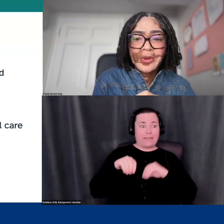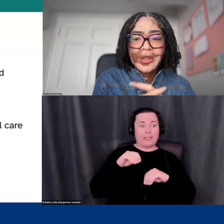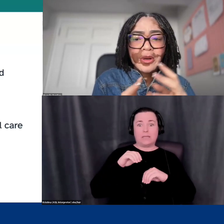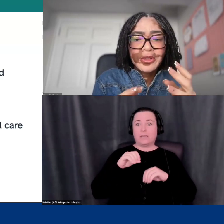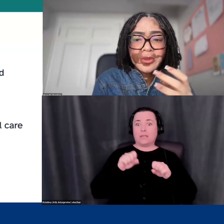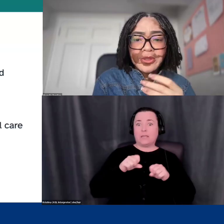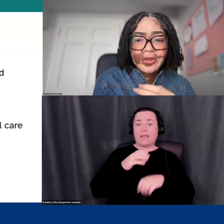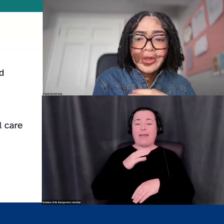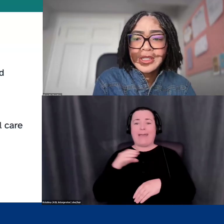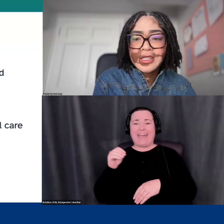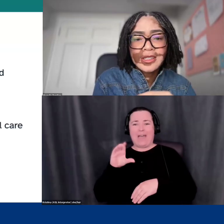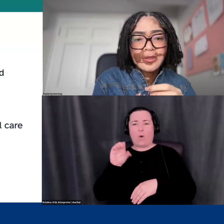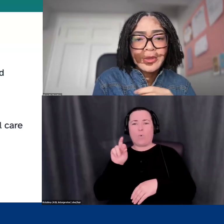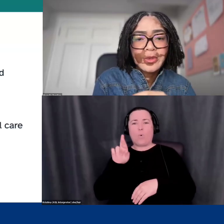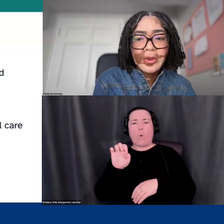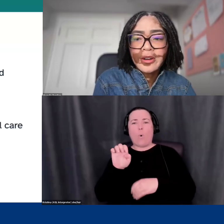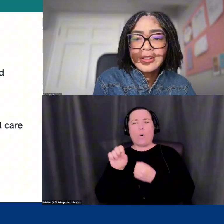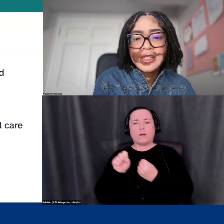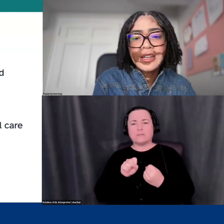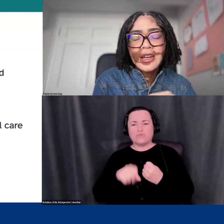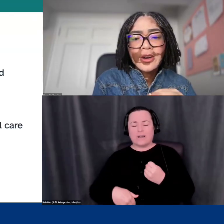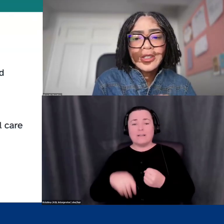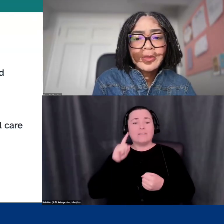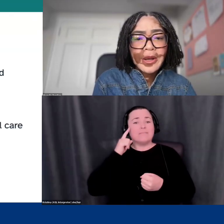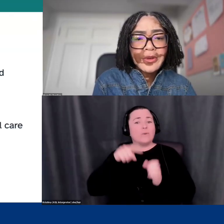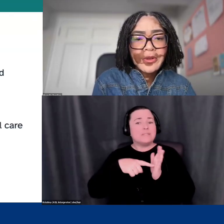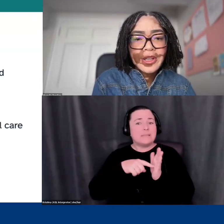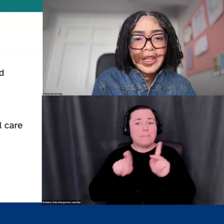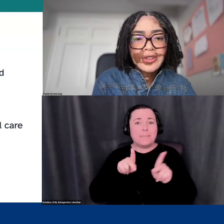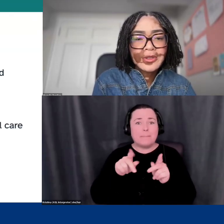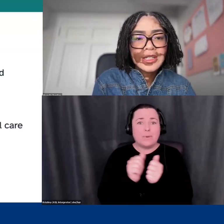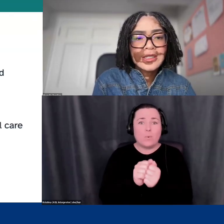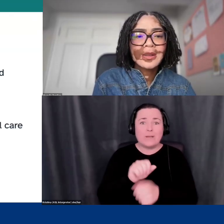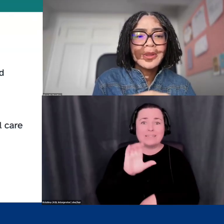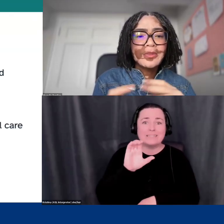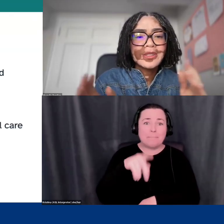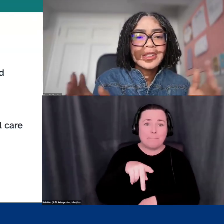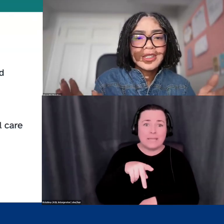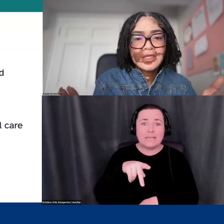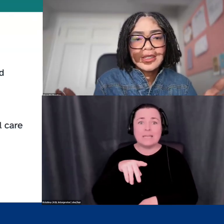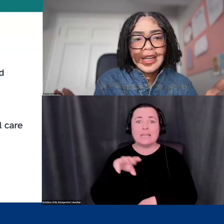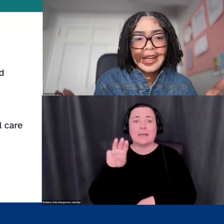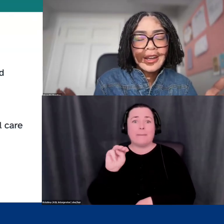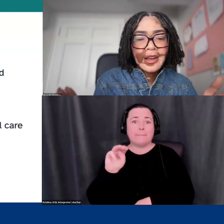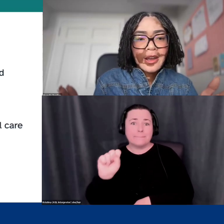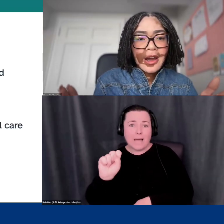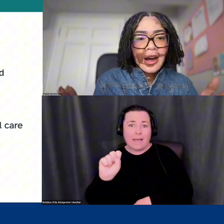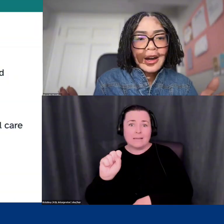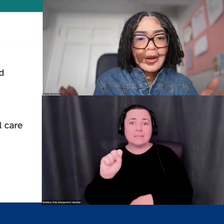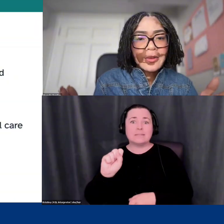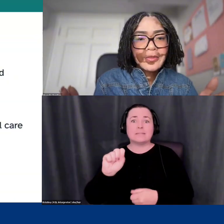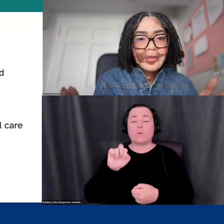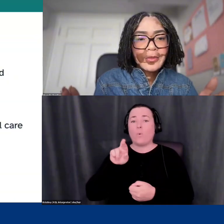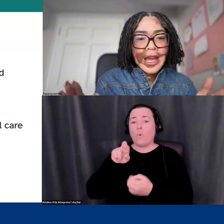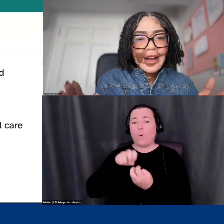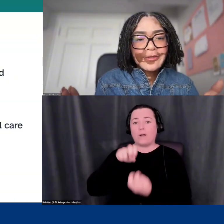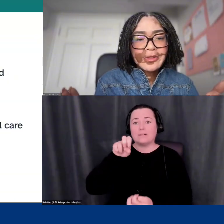people with multiple sclerosis, cerebral palsy or spinal cord injuries, some of the positions that we have